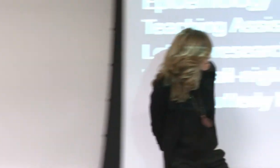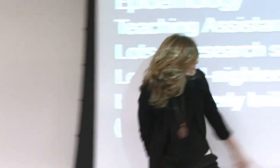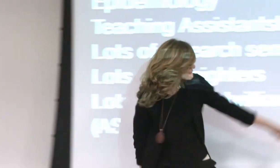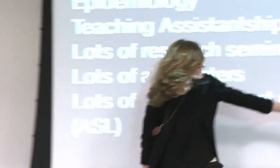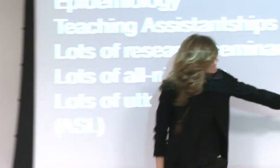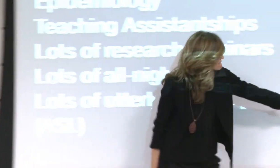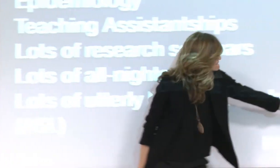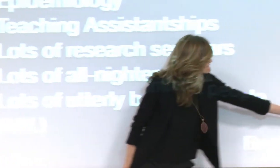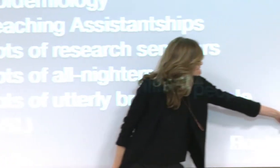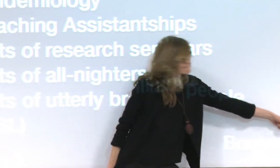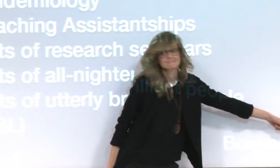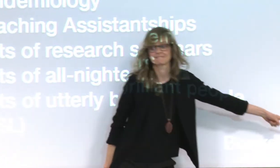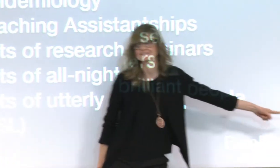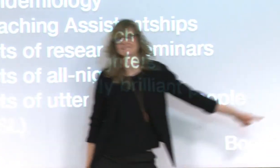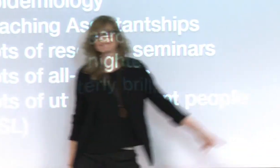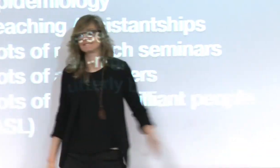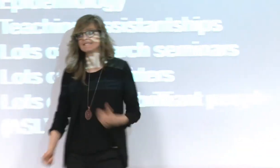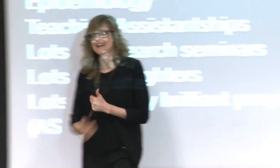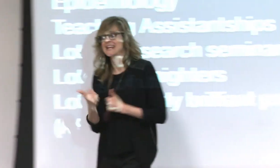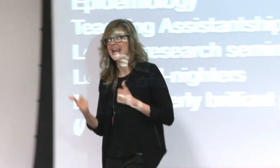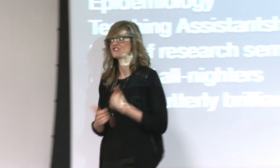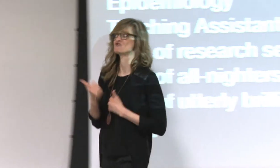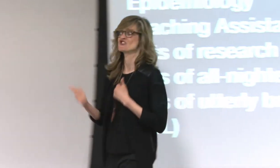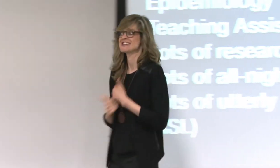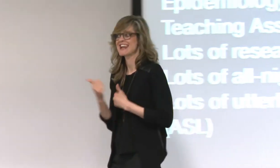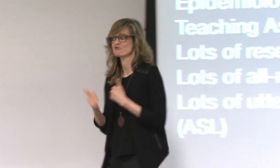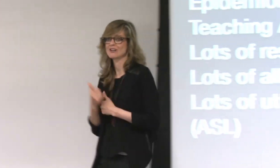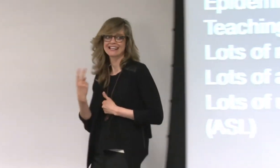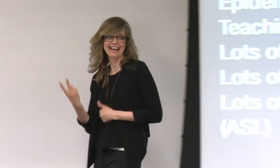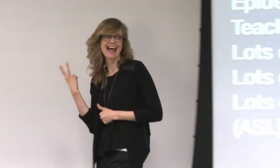AND THEN MY BOOK-O-METER, RIGHT,